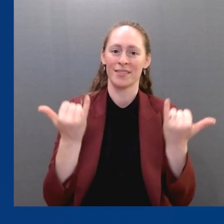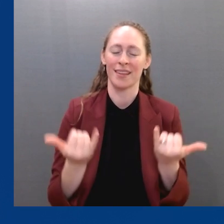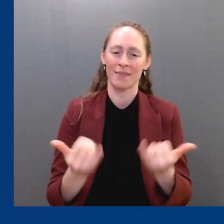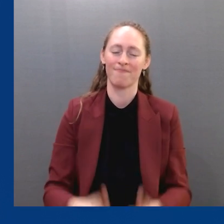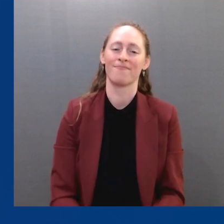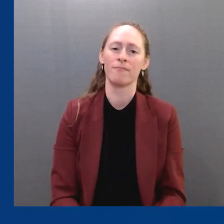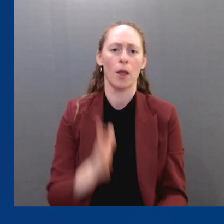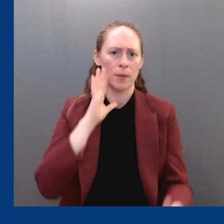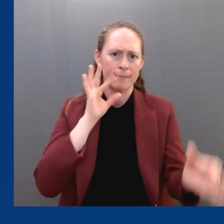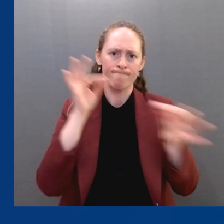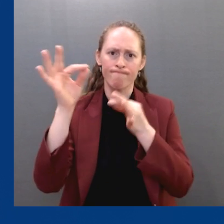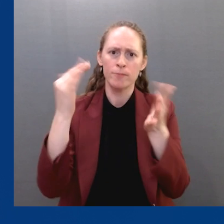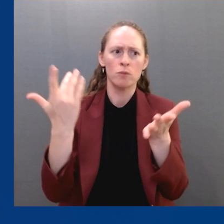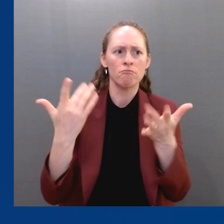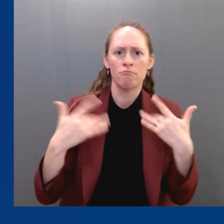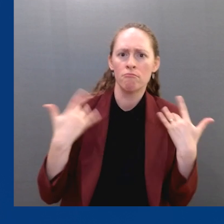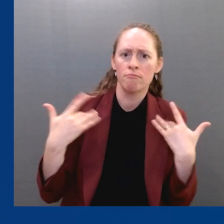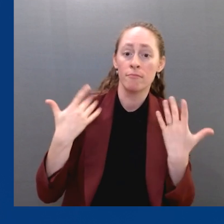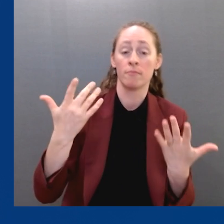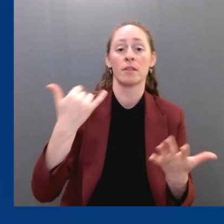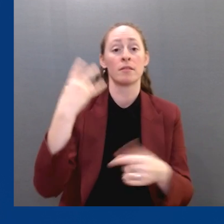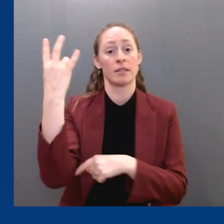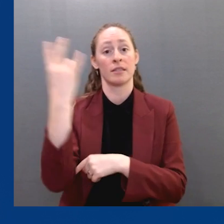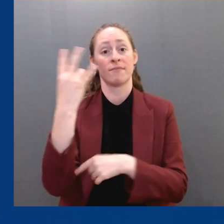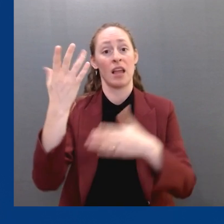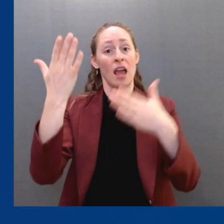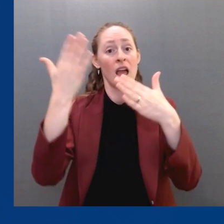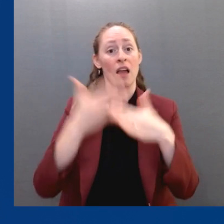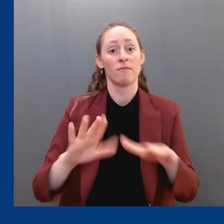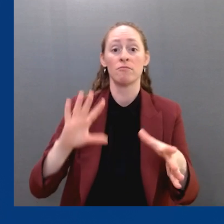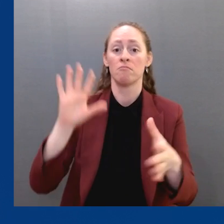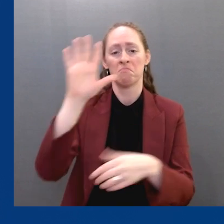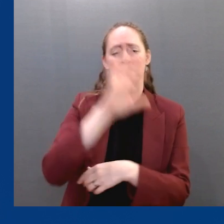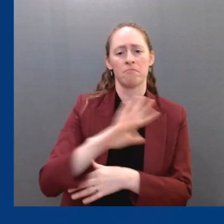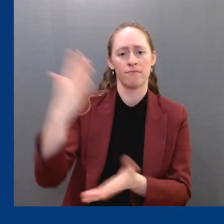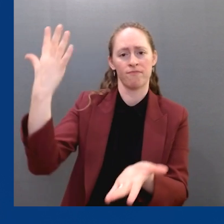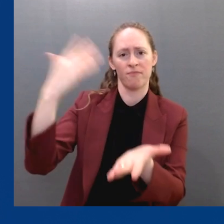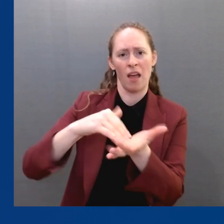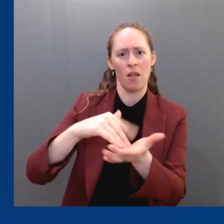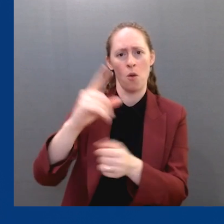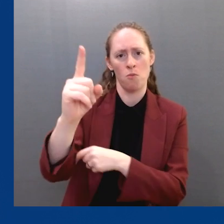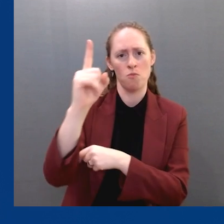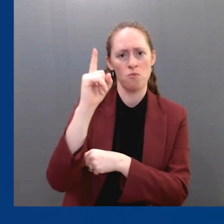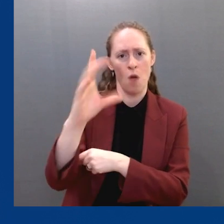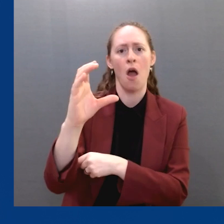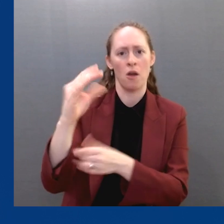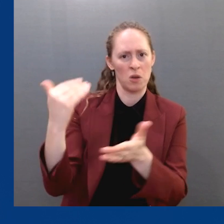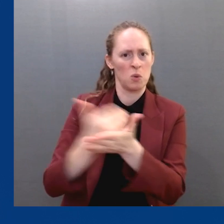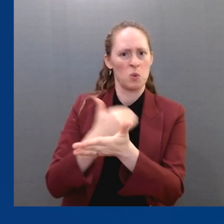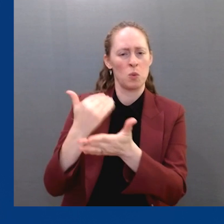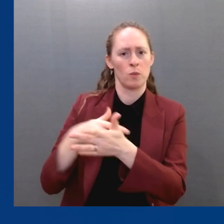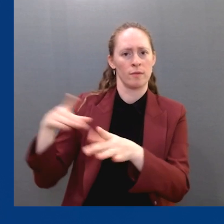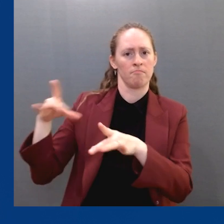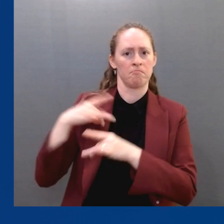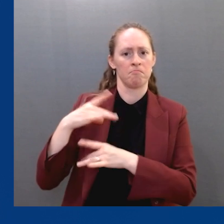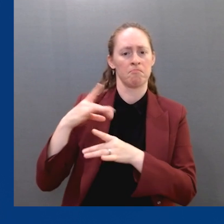The seven day average of hospital admissions is about 5,100 per day. And while this represents only a slight increase week over week,